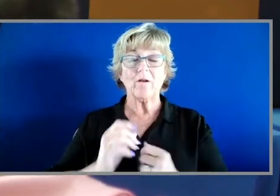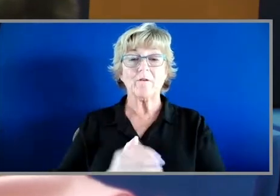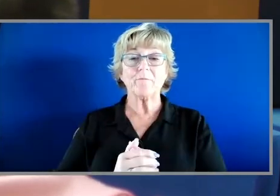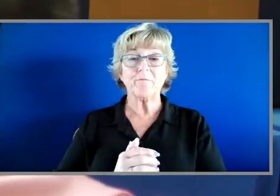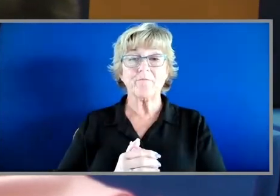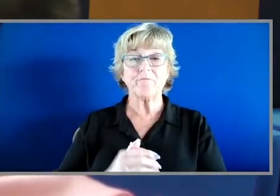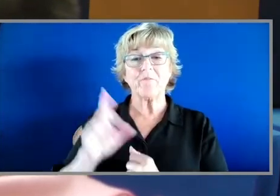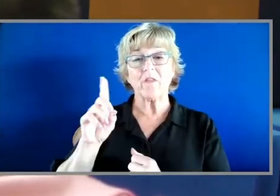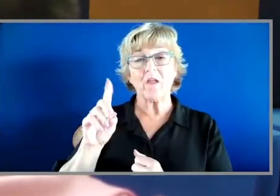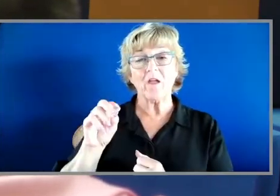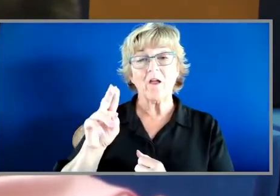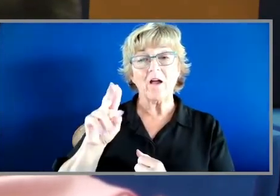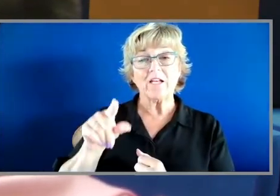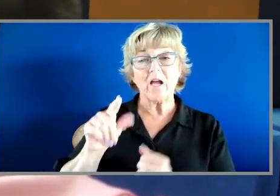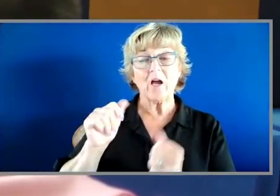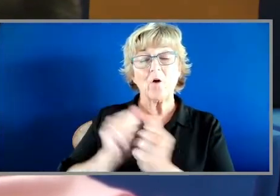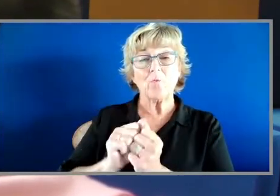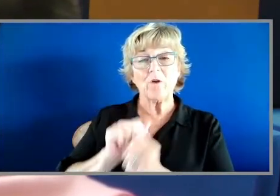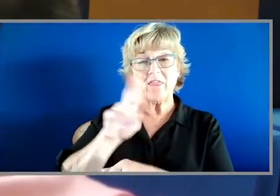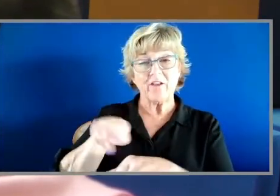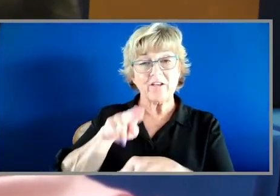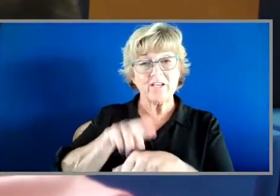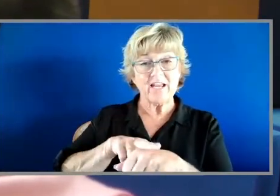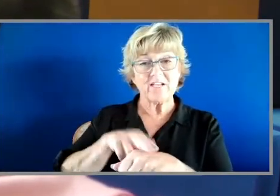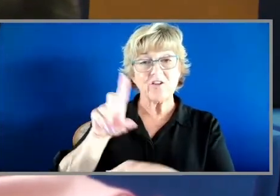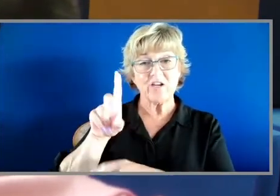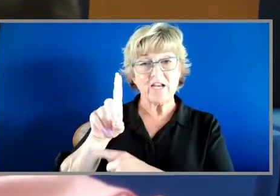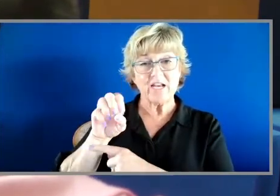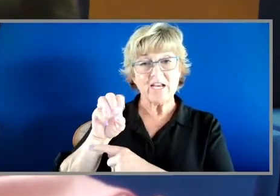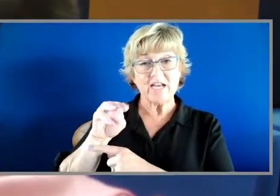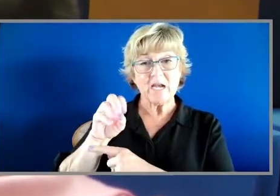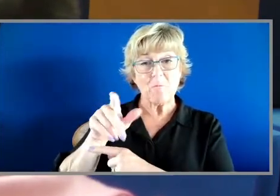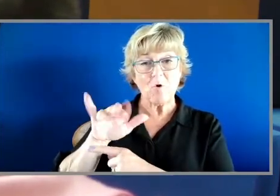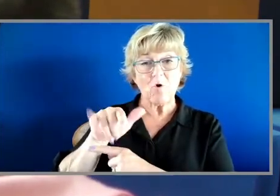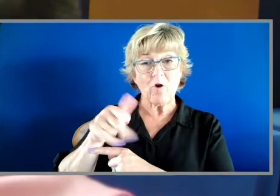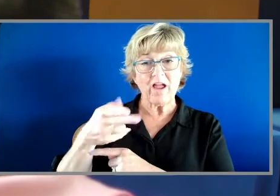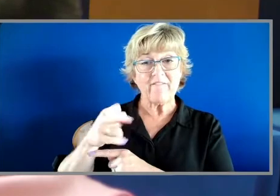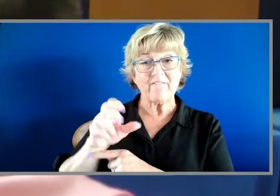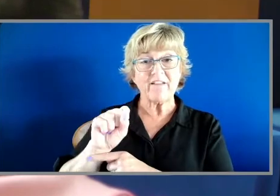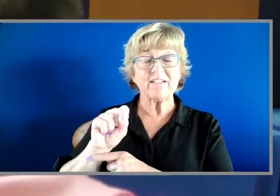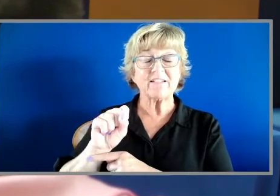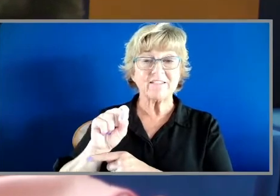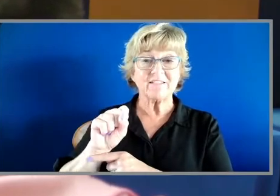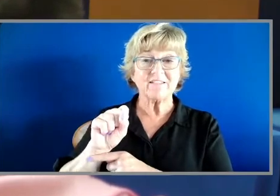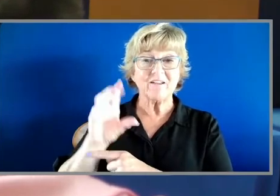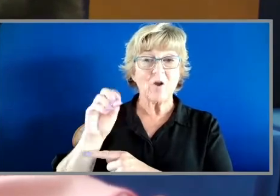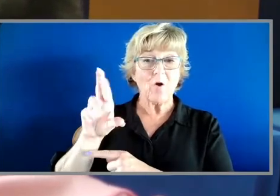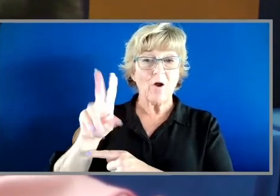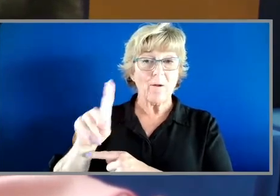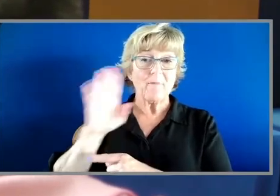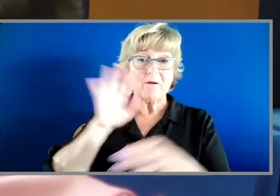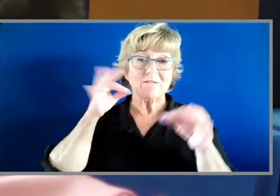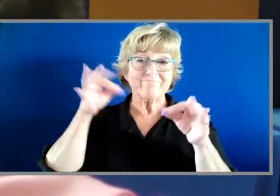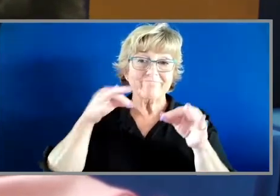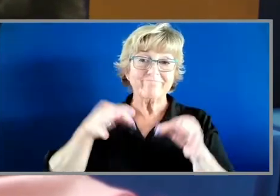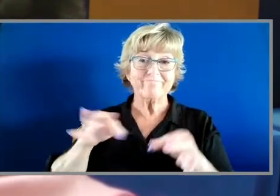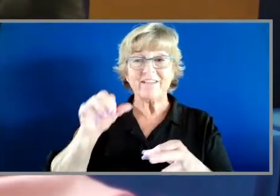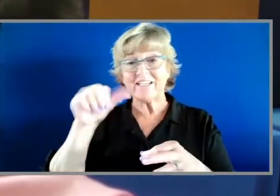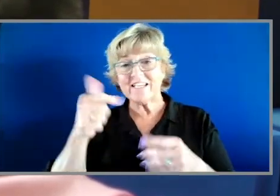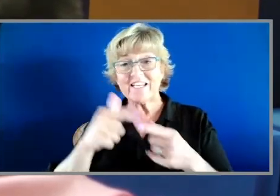Studio: Doug with national demographics corporation will give a presentation for about 10 to 15 minutes, and then we will